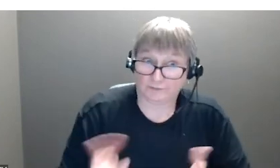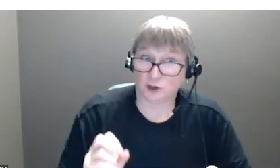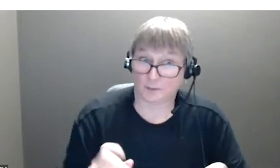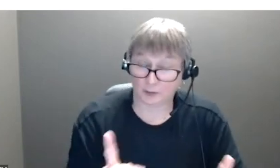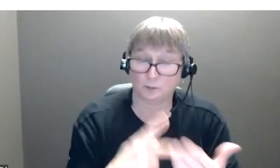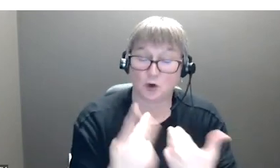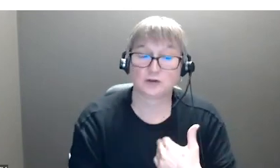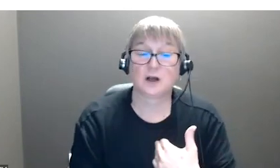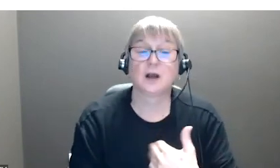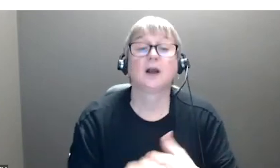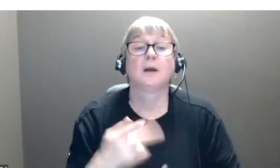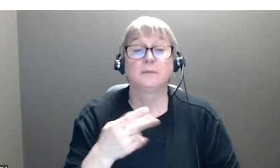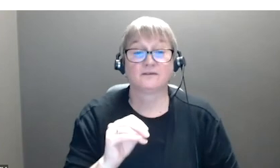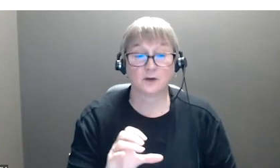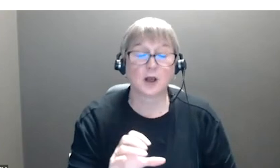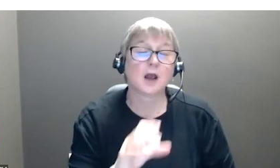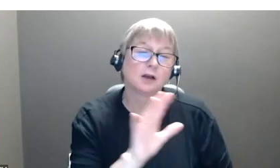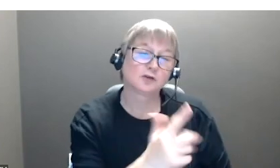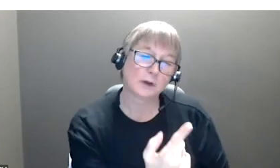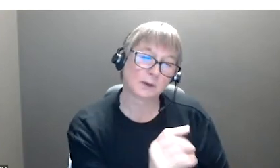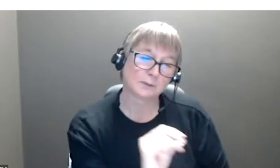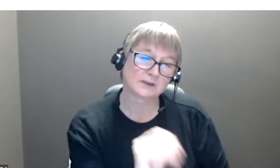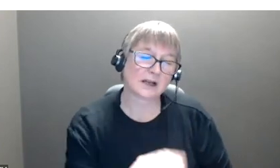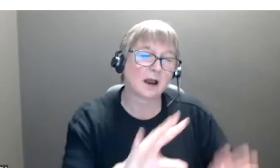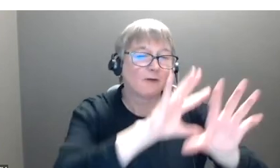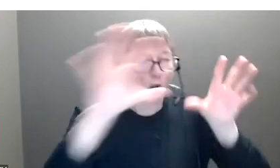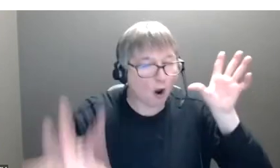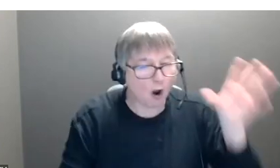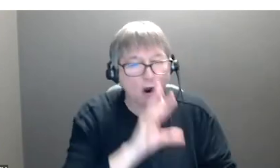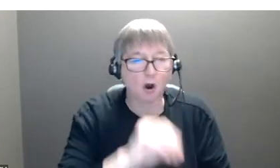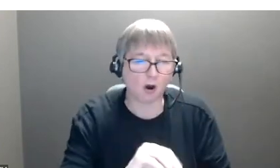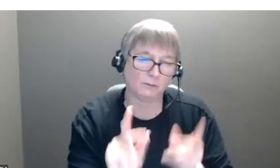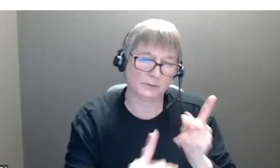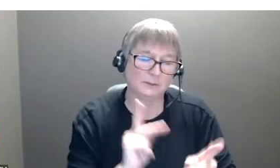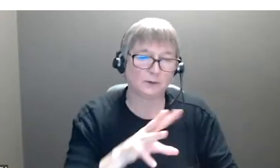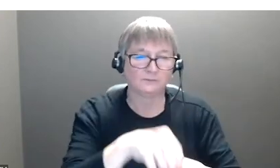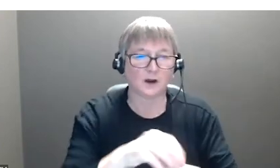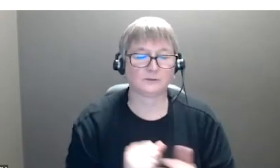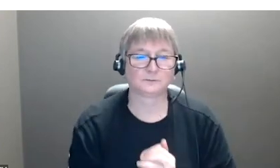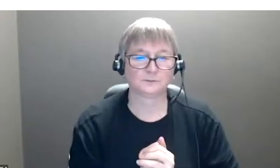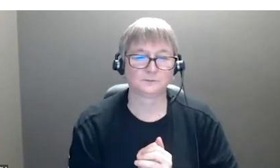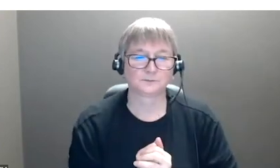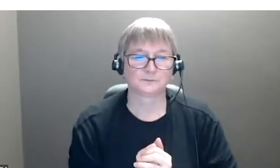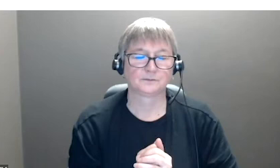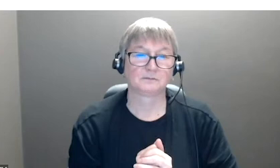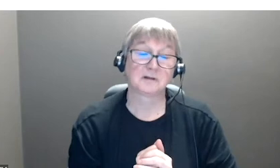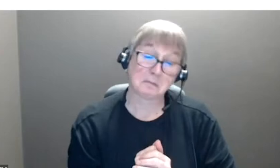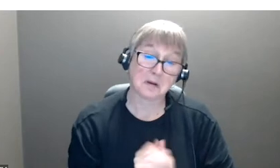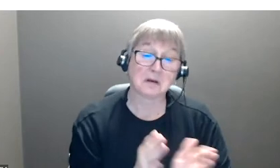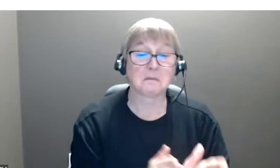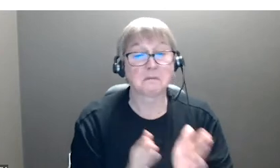total participants served. This only marginally changed in 2019-2020, with 19% of